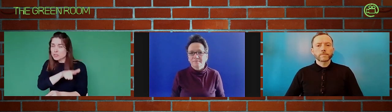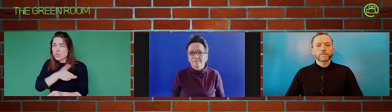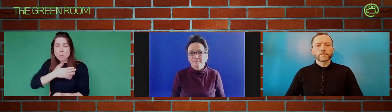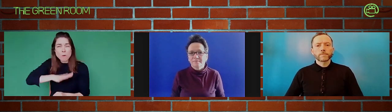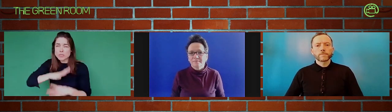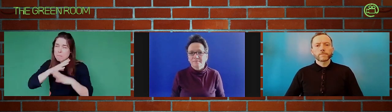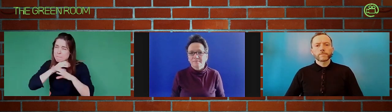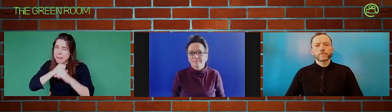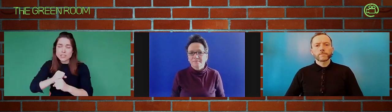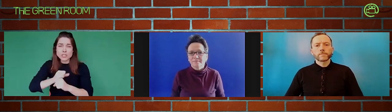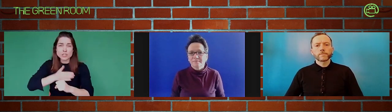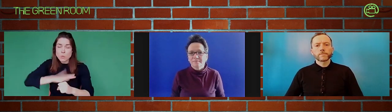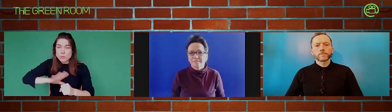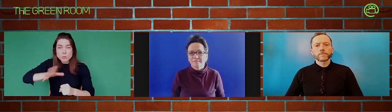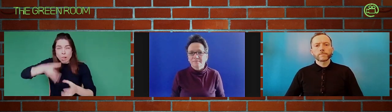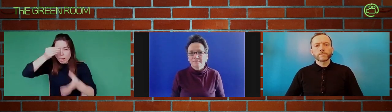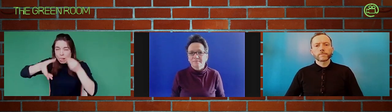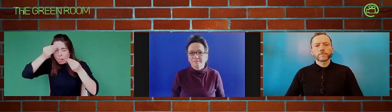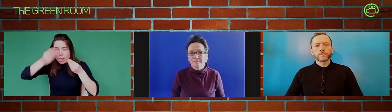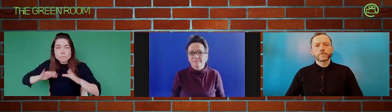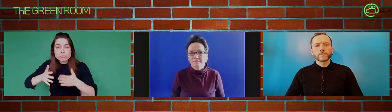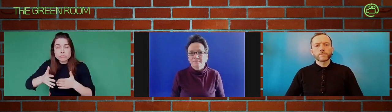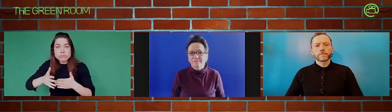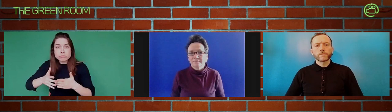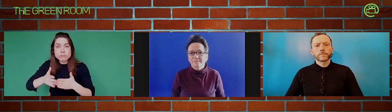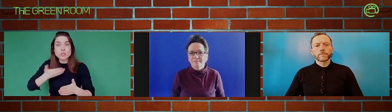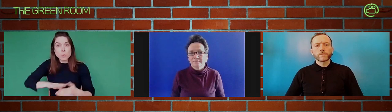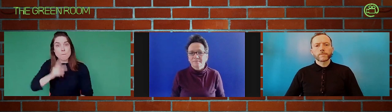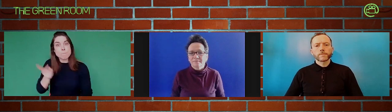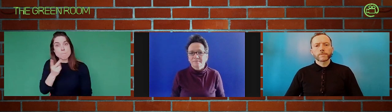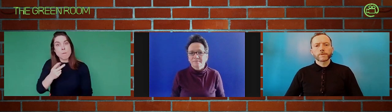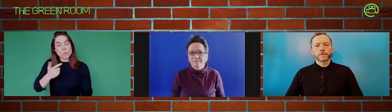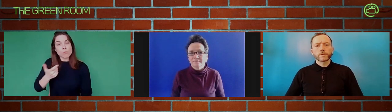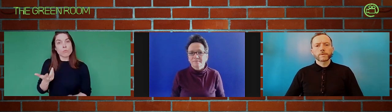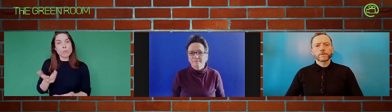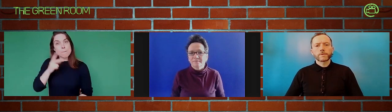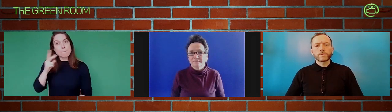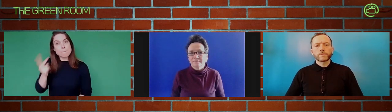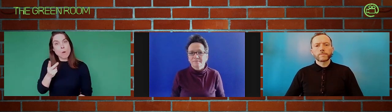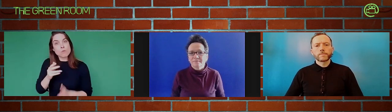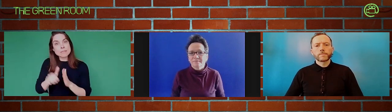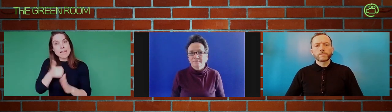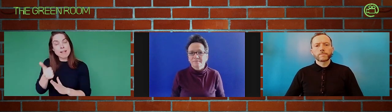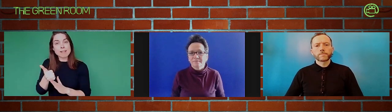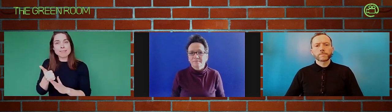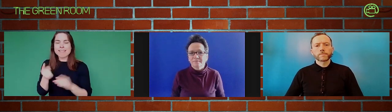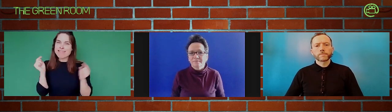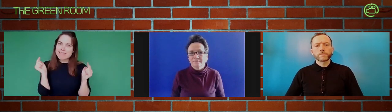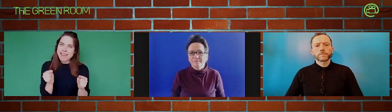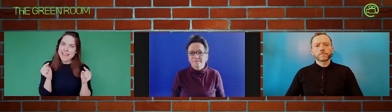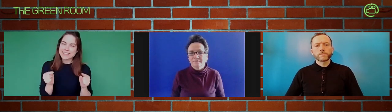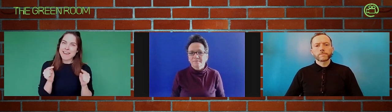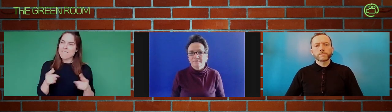the type of theatre, accessible theatre. I don't know how you feel, but I feel it's just